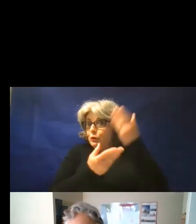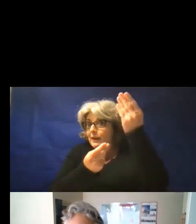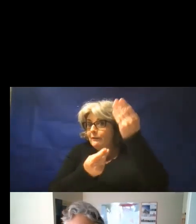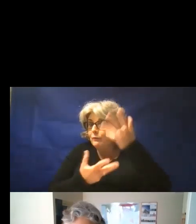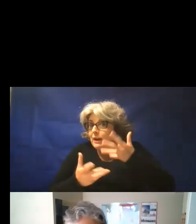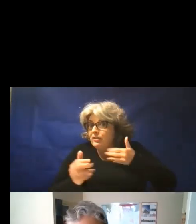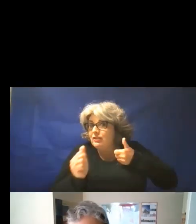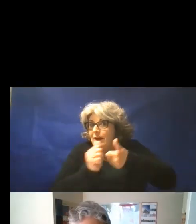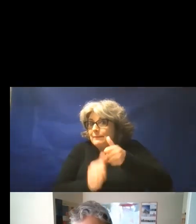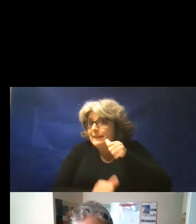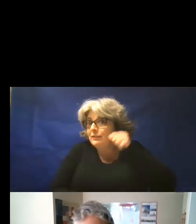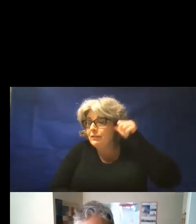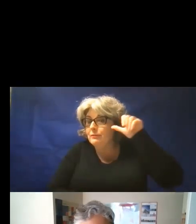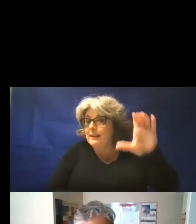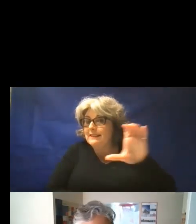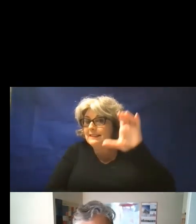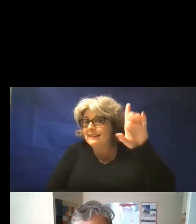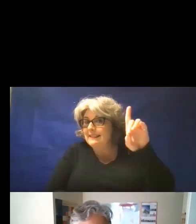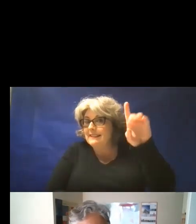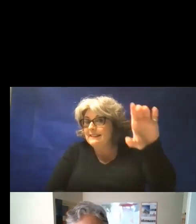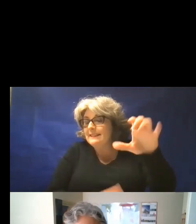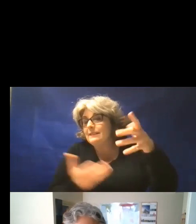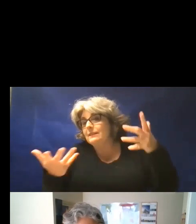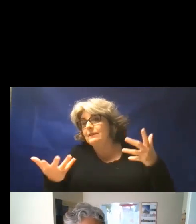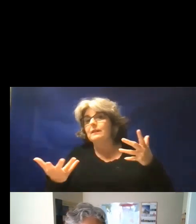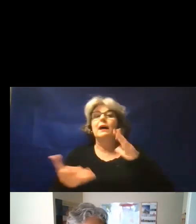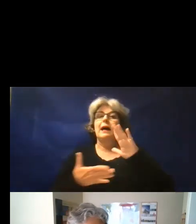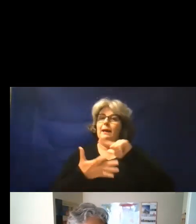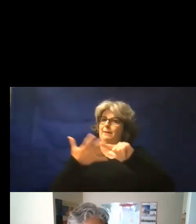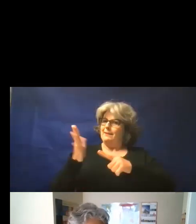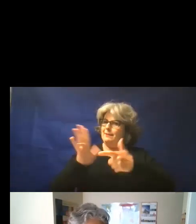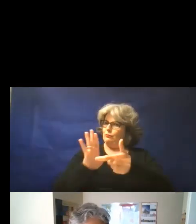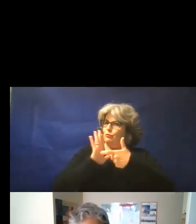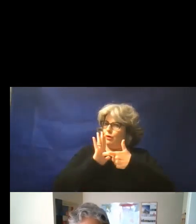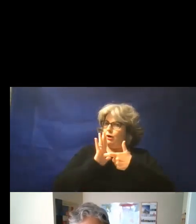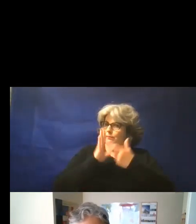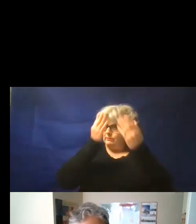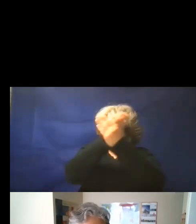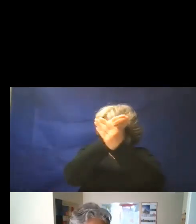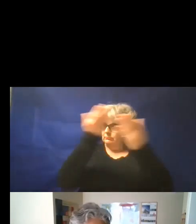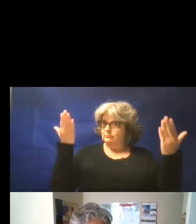but we need mechanisms to address this and make these requirements known maybe a website that's